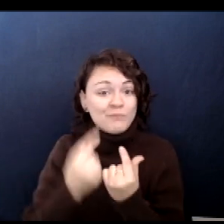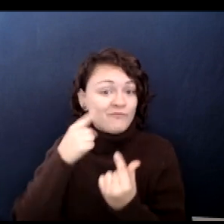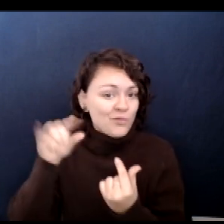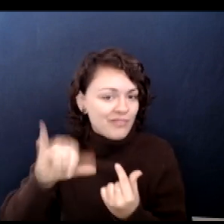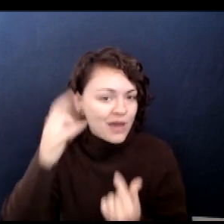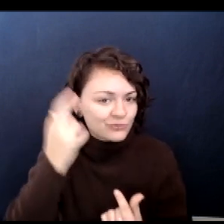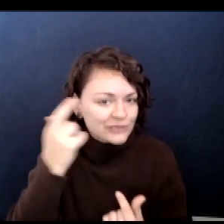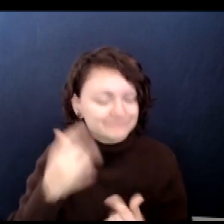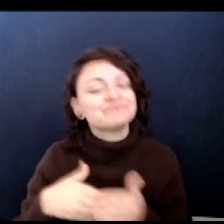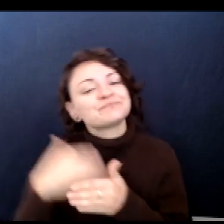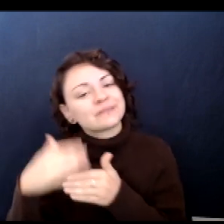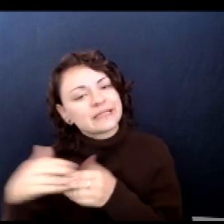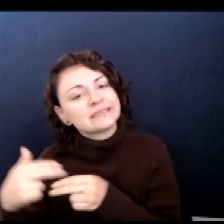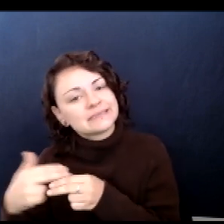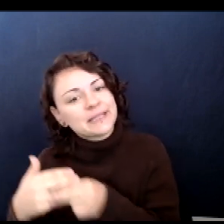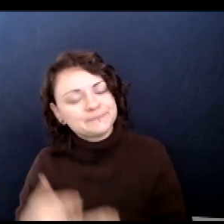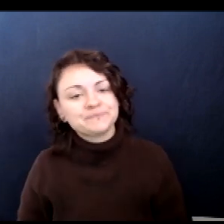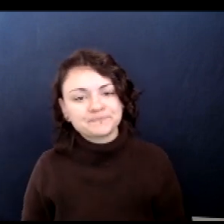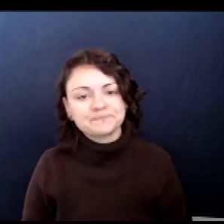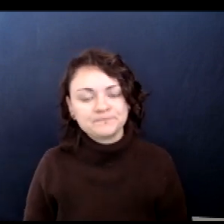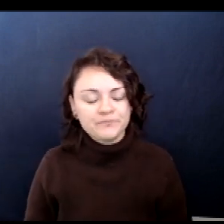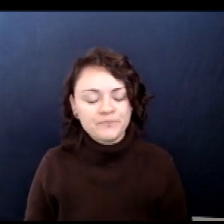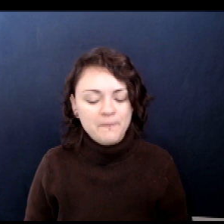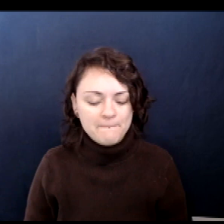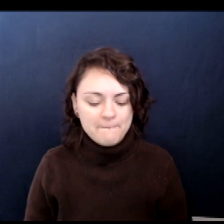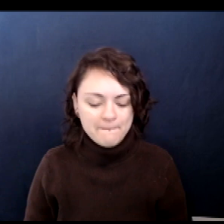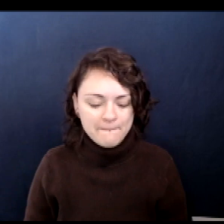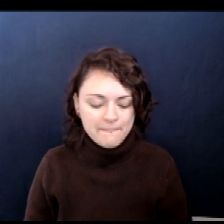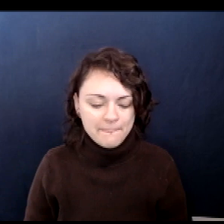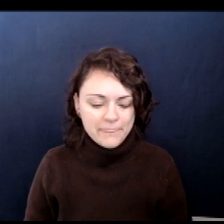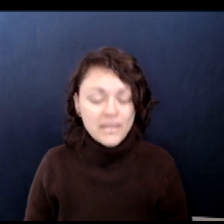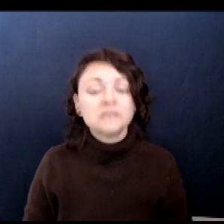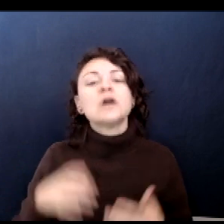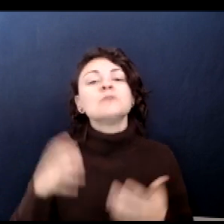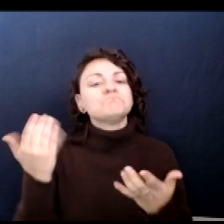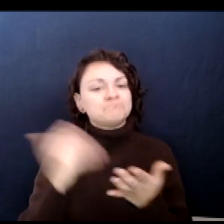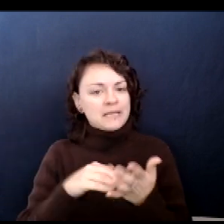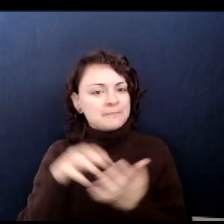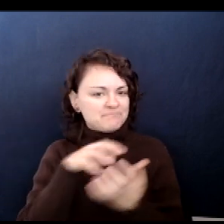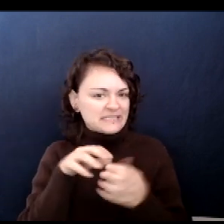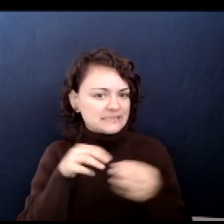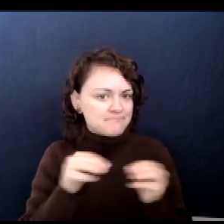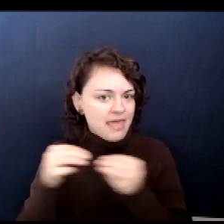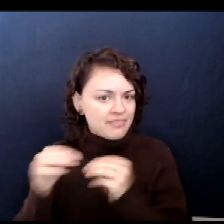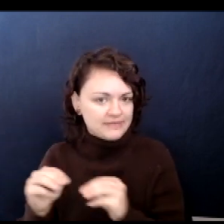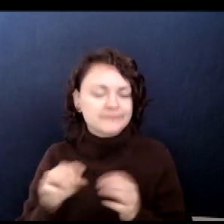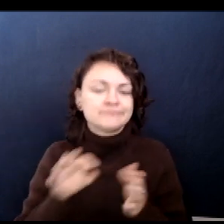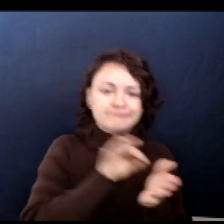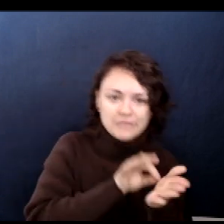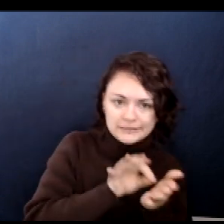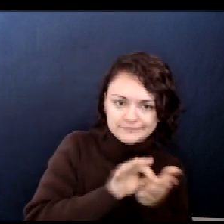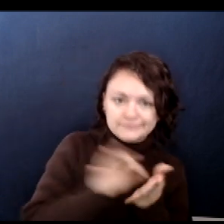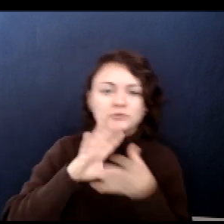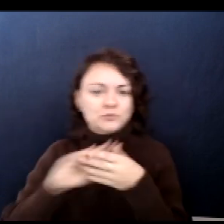As I noted, this was a mixed methods project that included quantitative and qualitative data analysis.